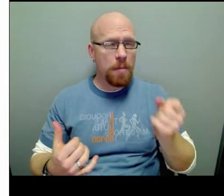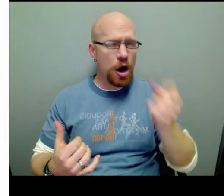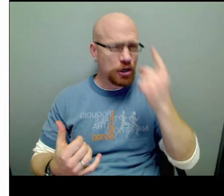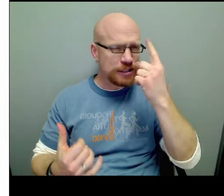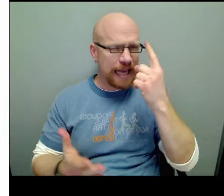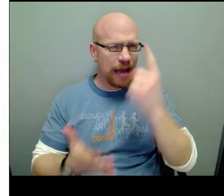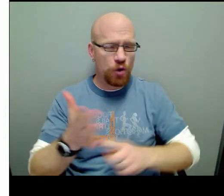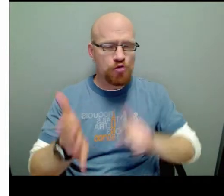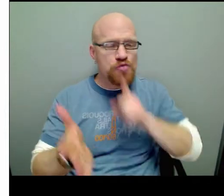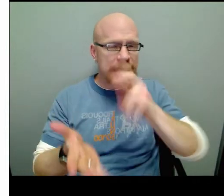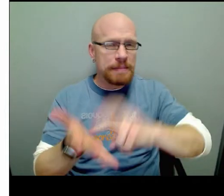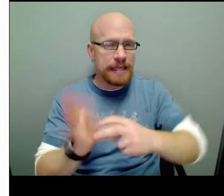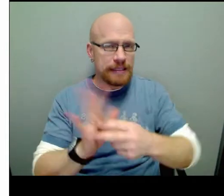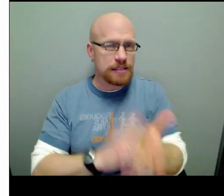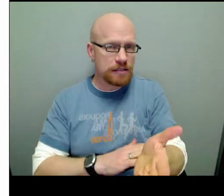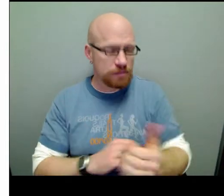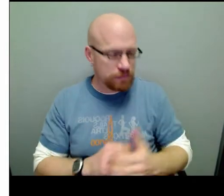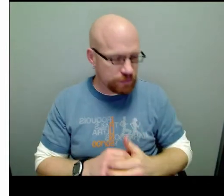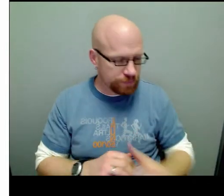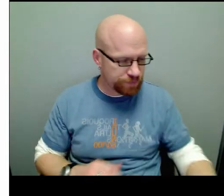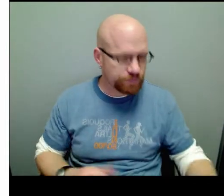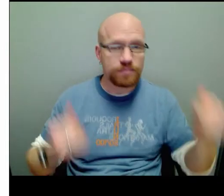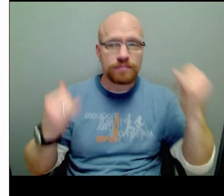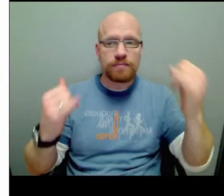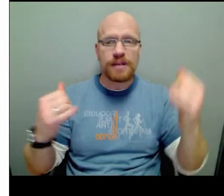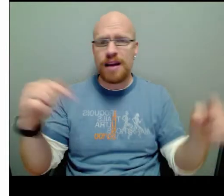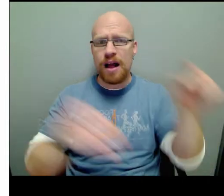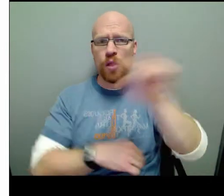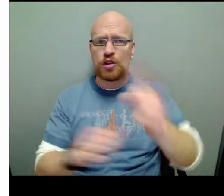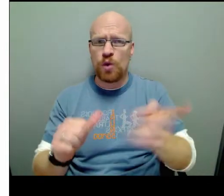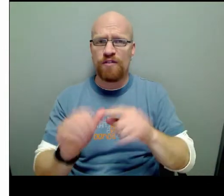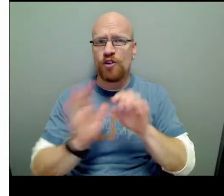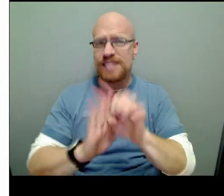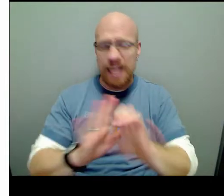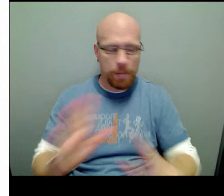could understand what it really means. And now, what was the first example?